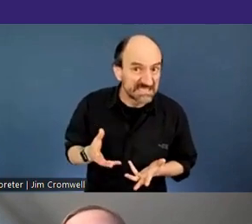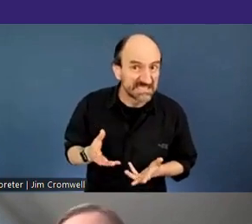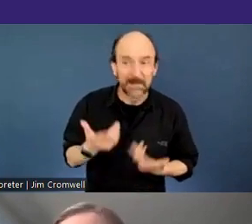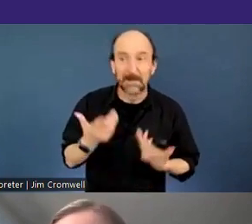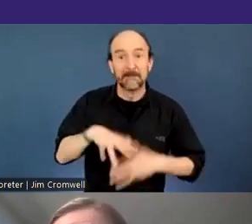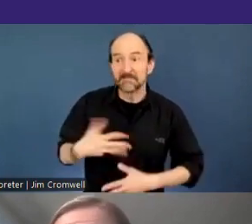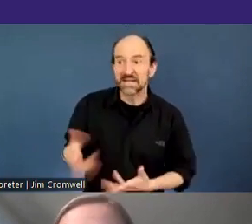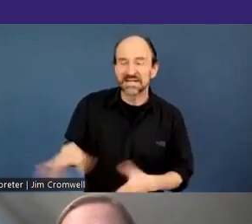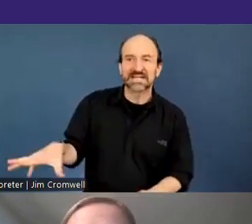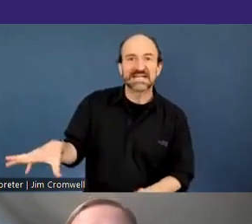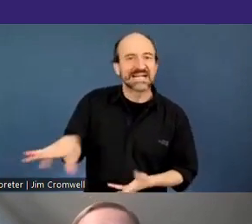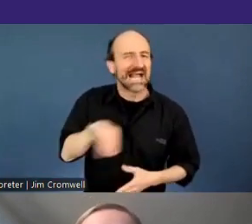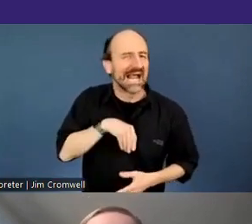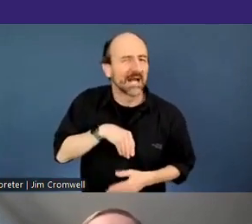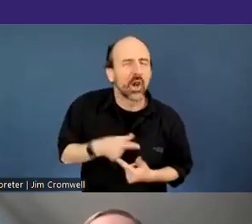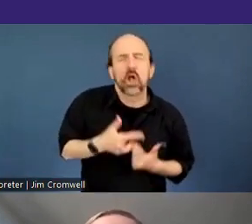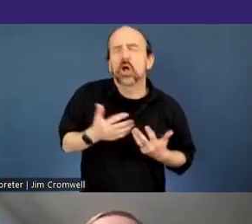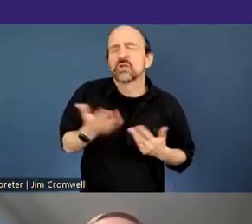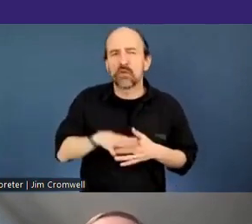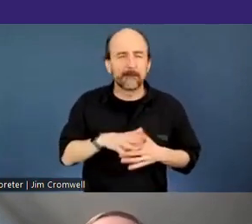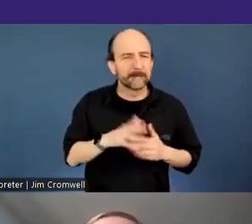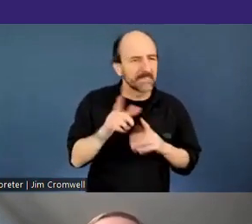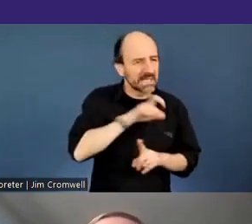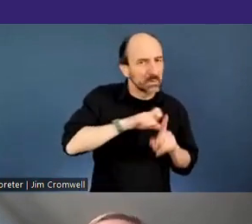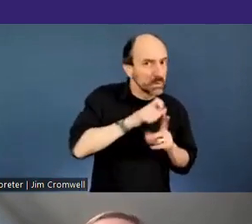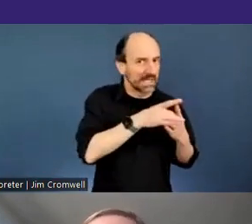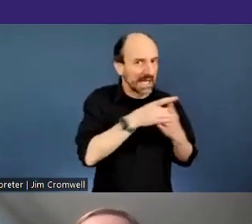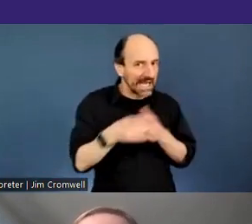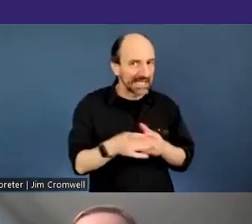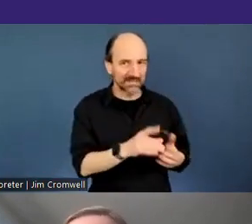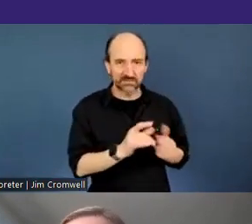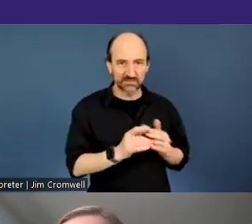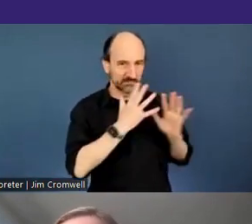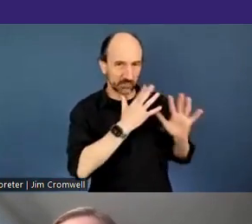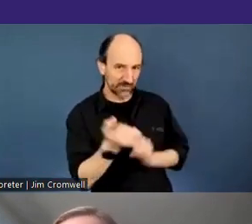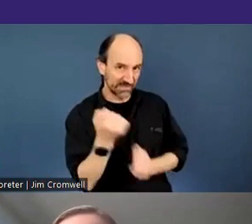gain from it as well. That both these parts today